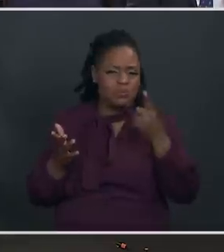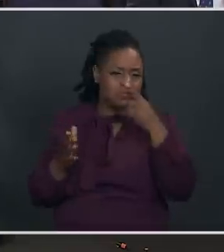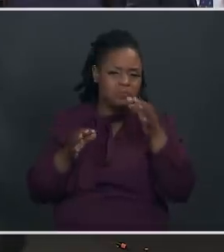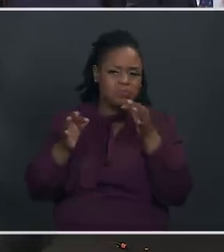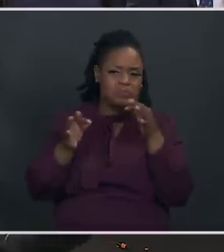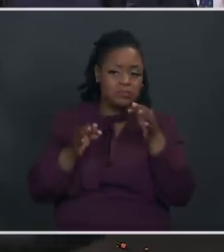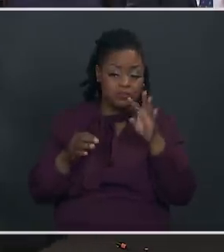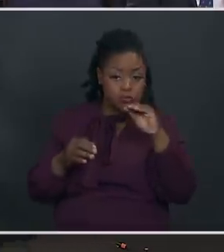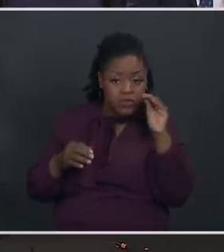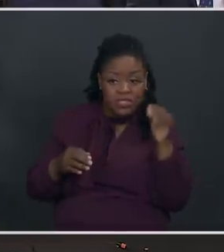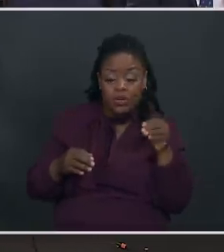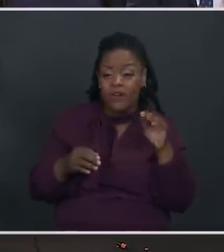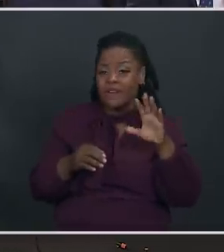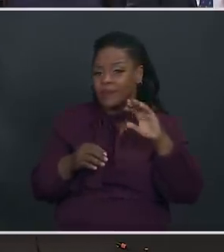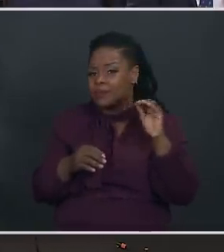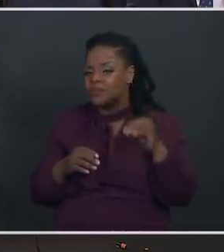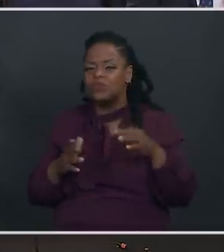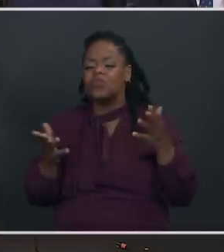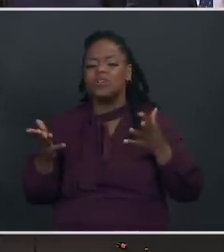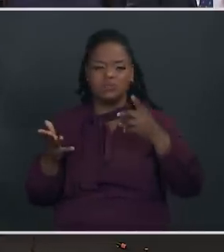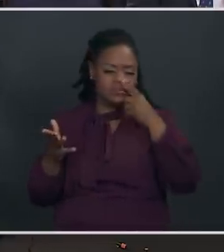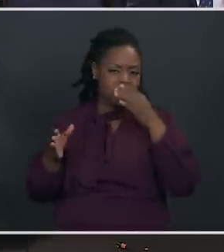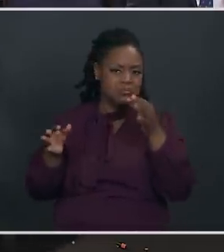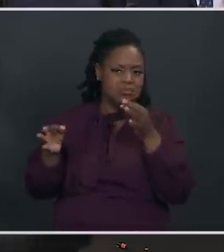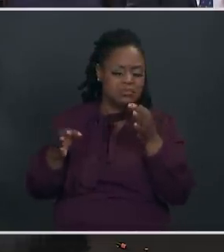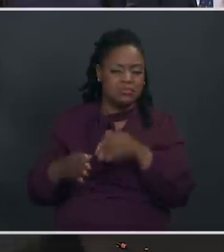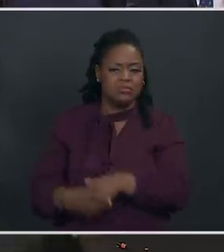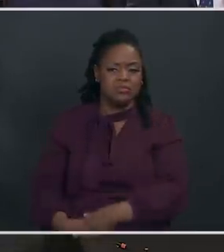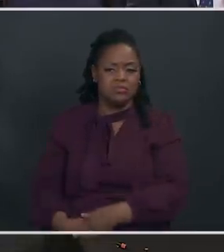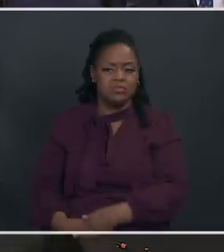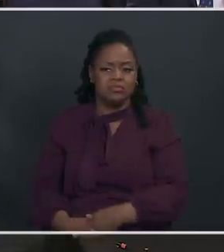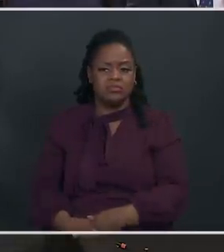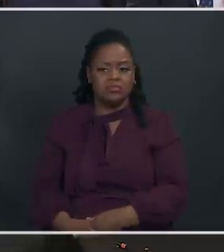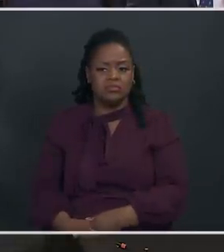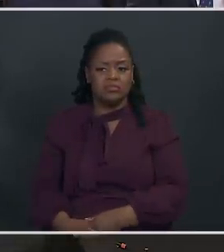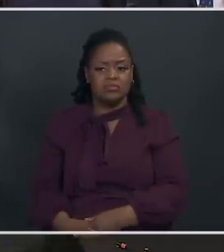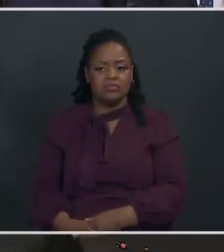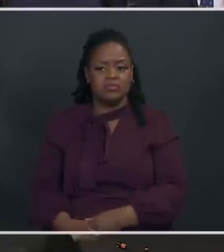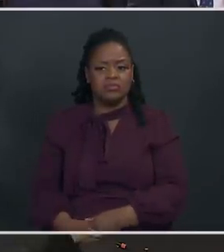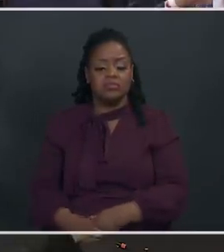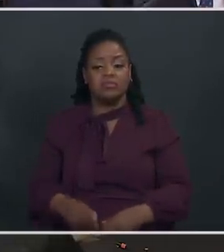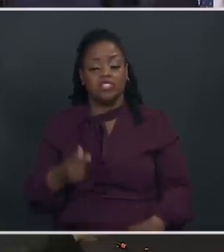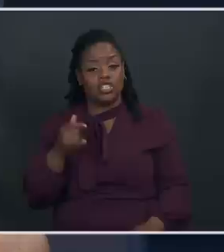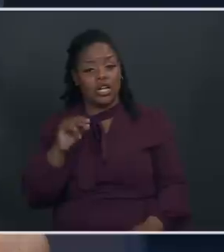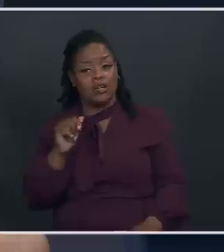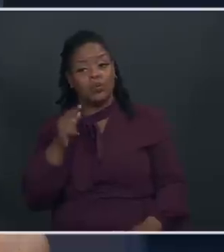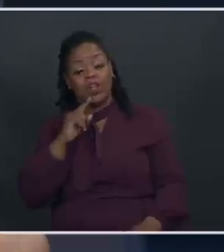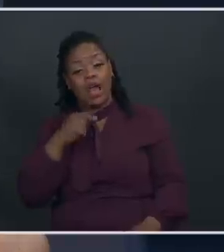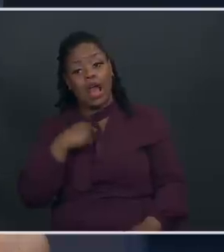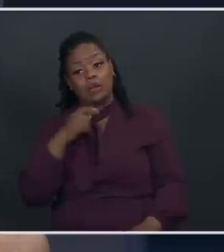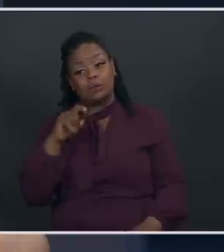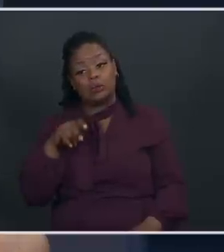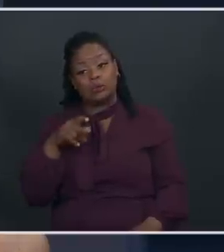Secretary Kerry: We're united in this, so -- Administrator Mccarthy: Yeah, I'm the dude who's supposed to deliver this in a timely way -- and he sets the timing.